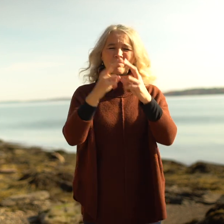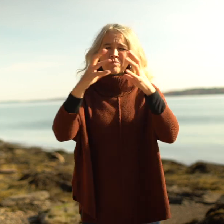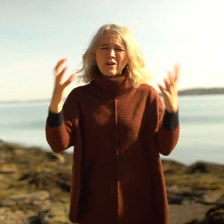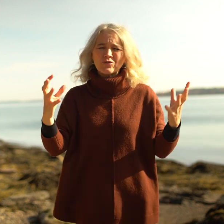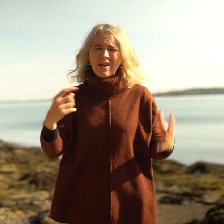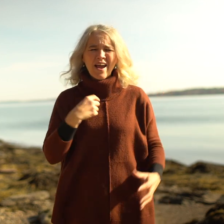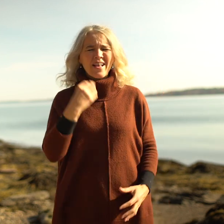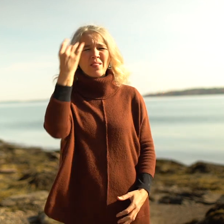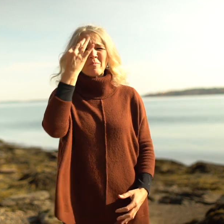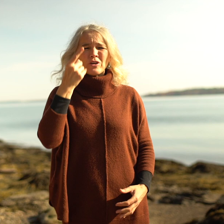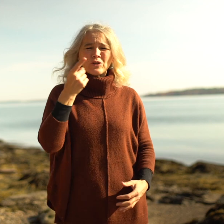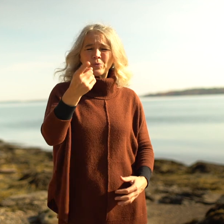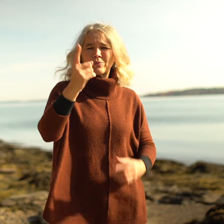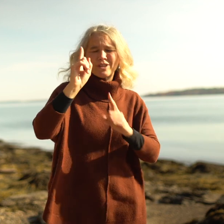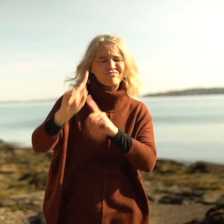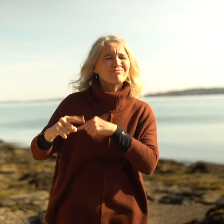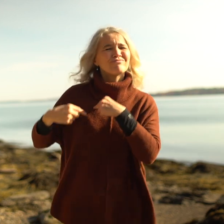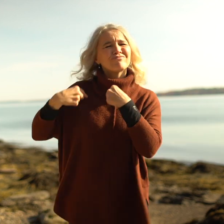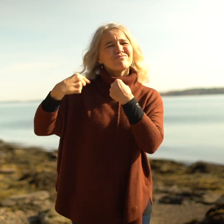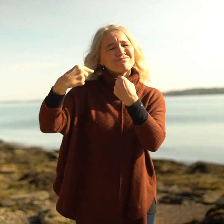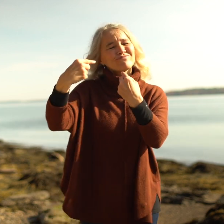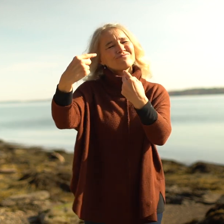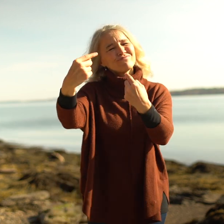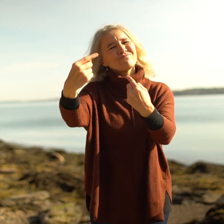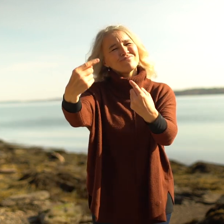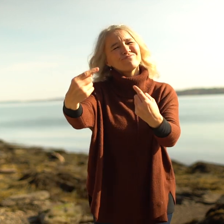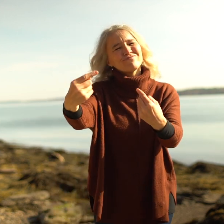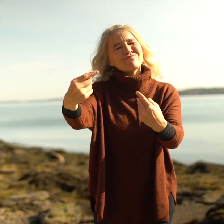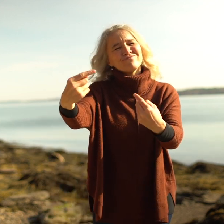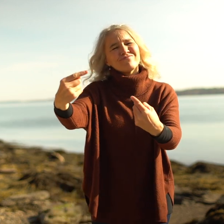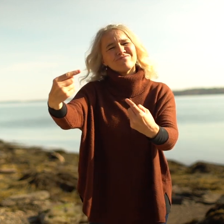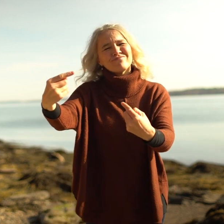But I love you very much, and I’ve been thinking of you